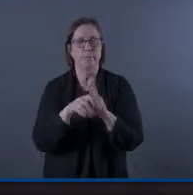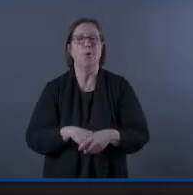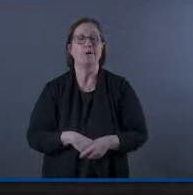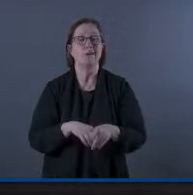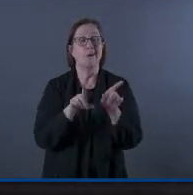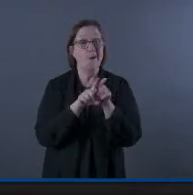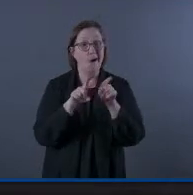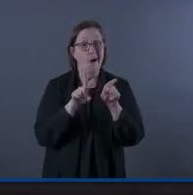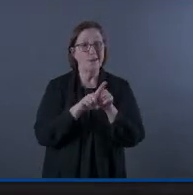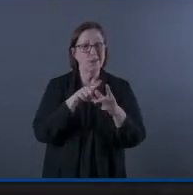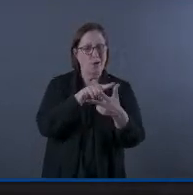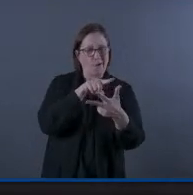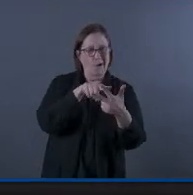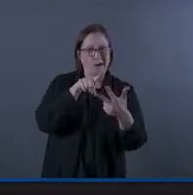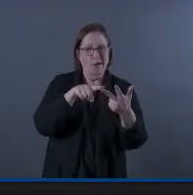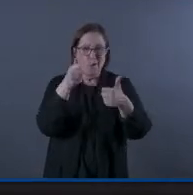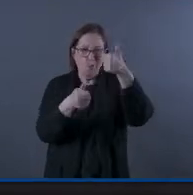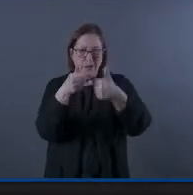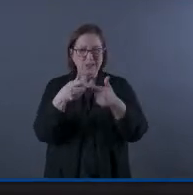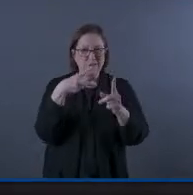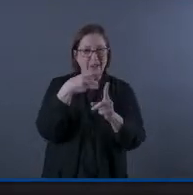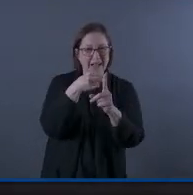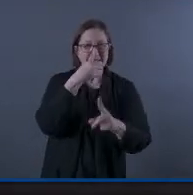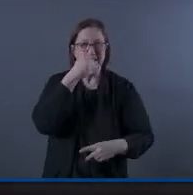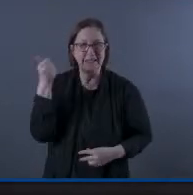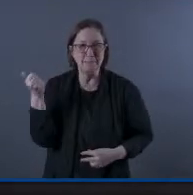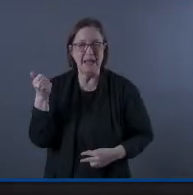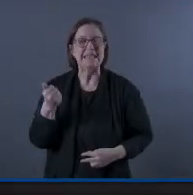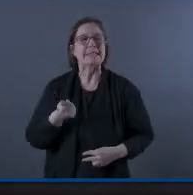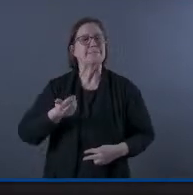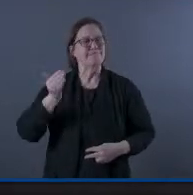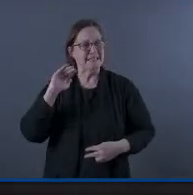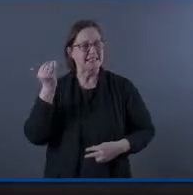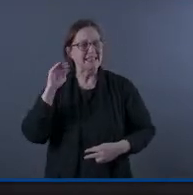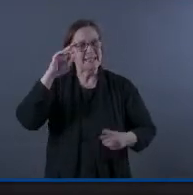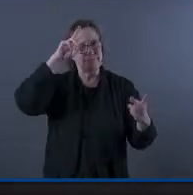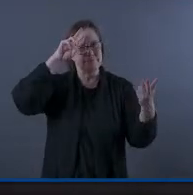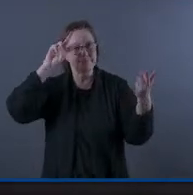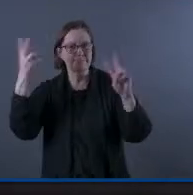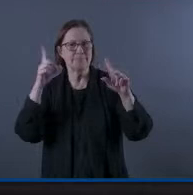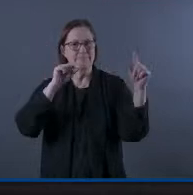which one should you get? There's been some misinformation out there about the effectiveness of these vaccines and, you know,